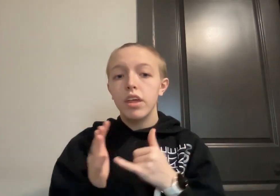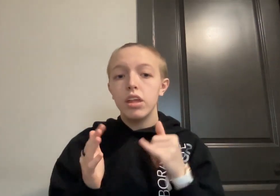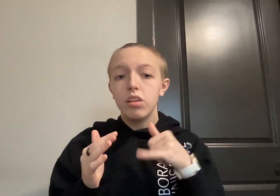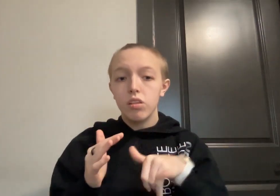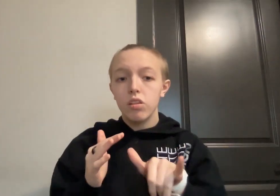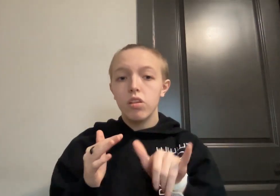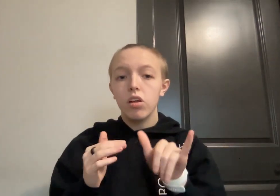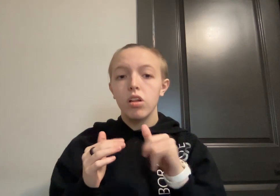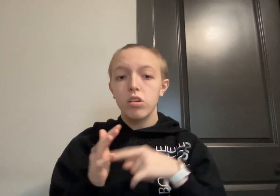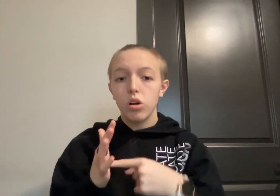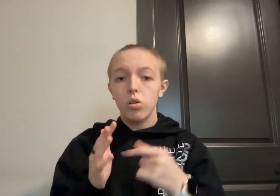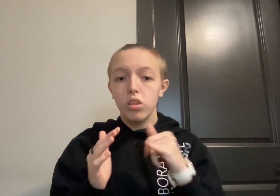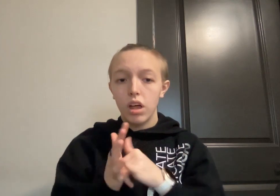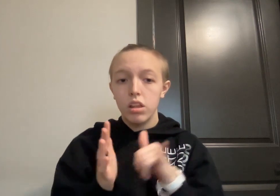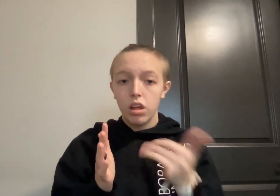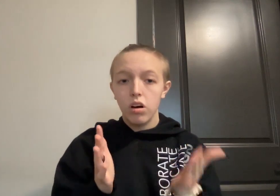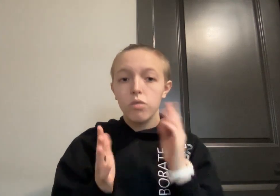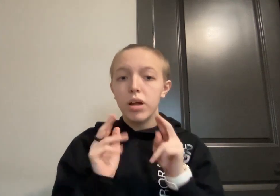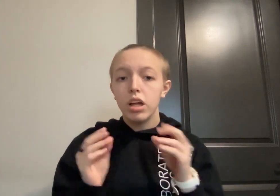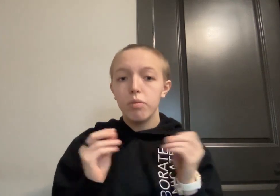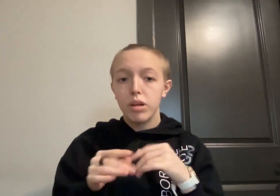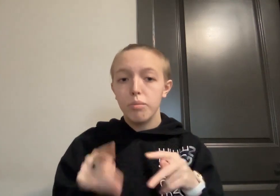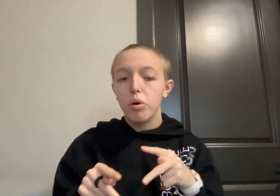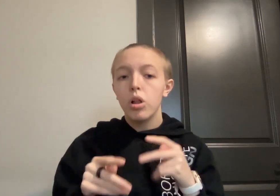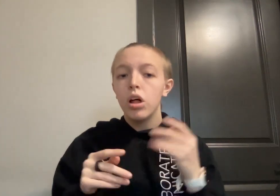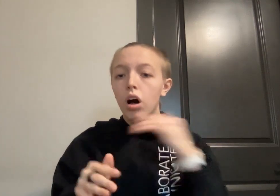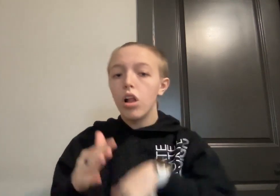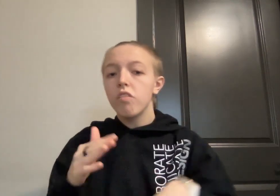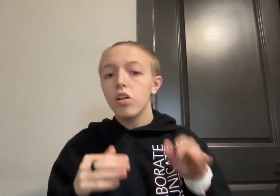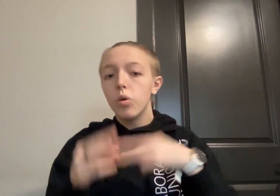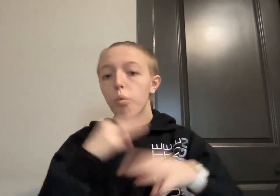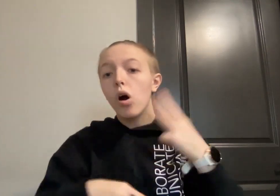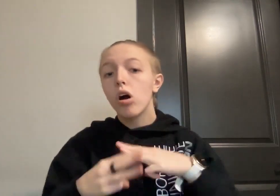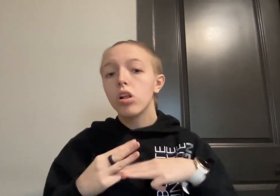it still shows that there are many people all around the world